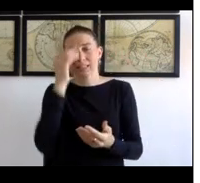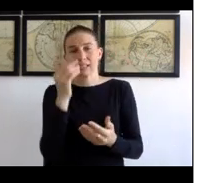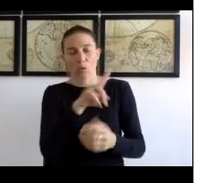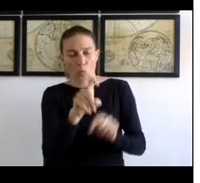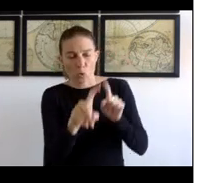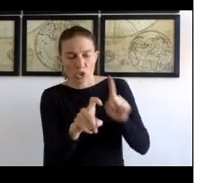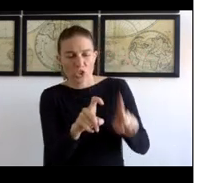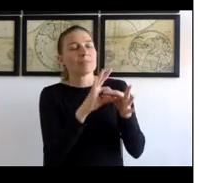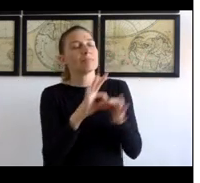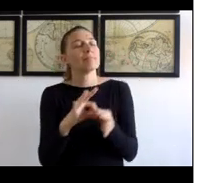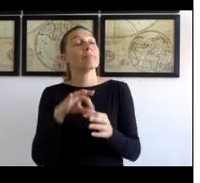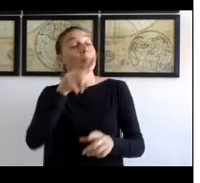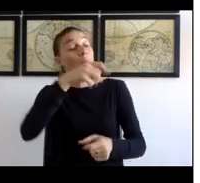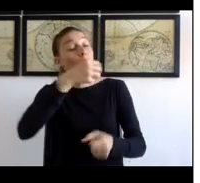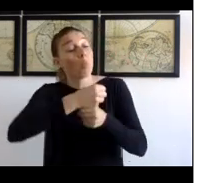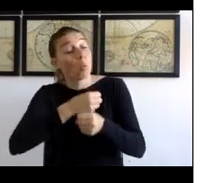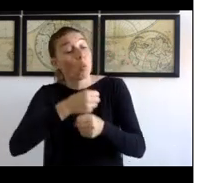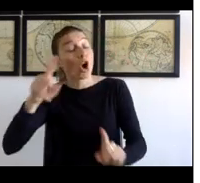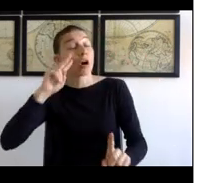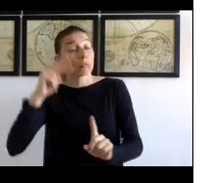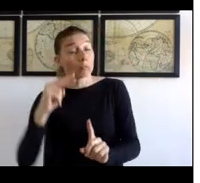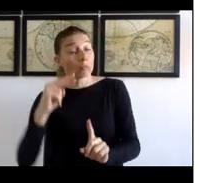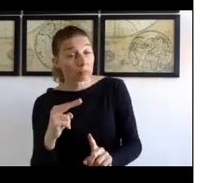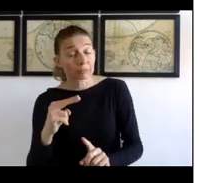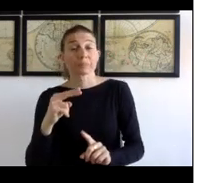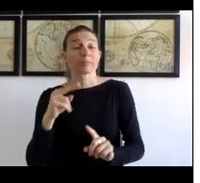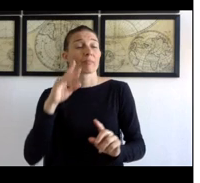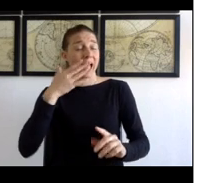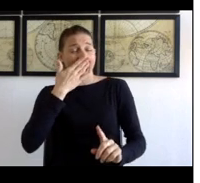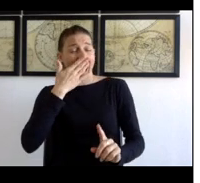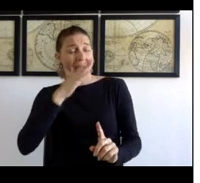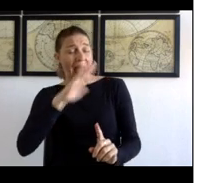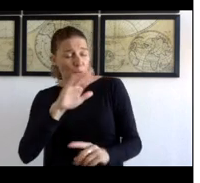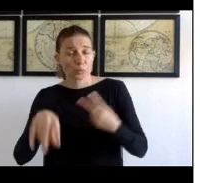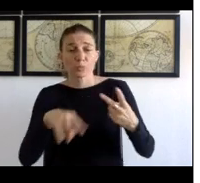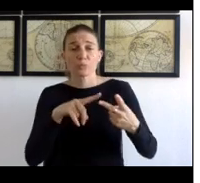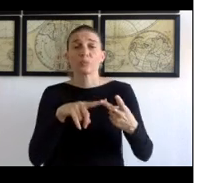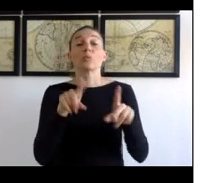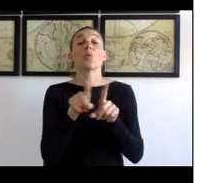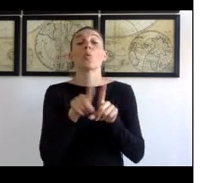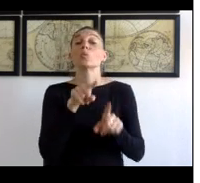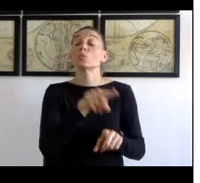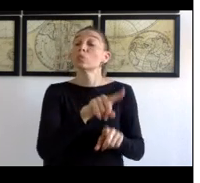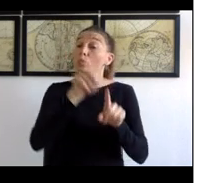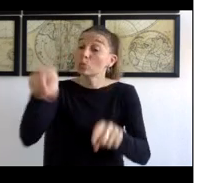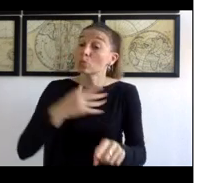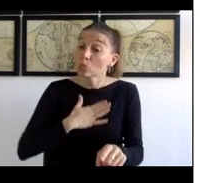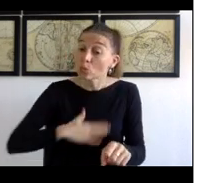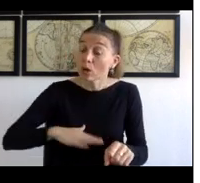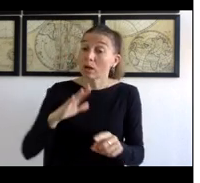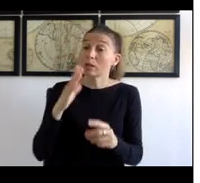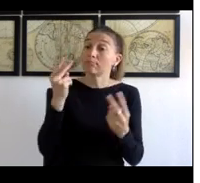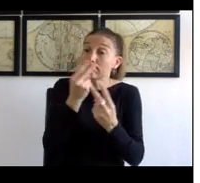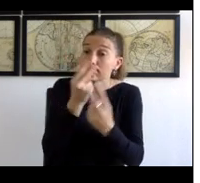on the barriers preventing them from seeking or finding employment